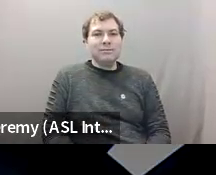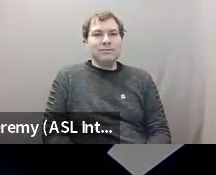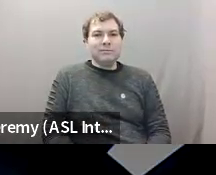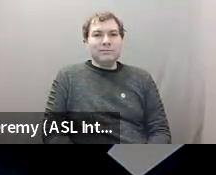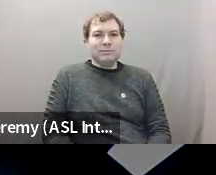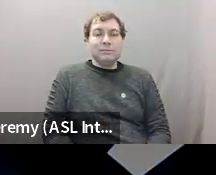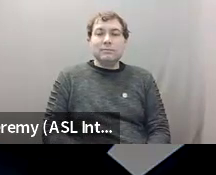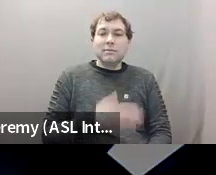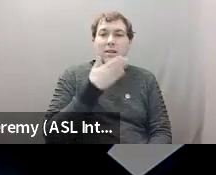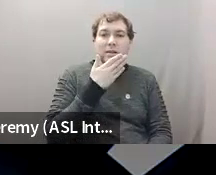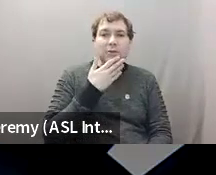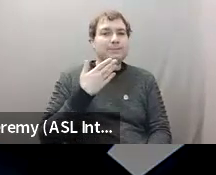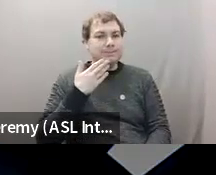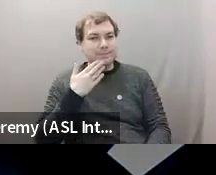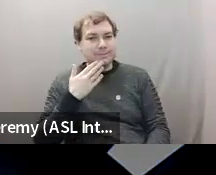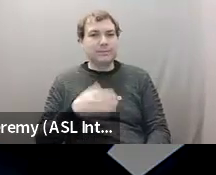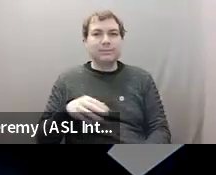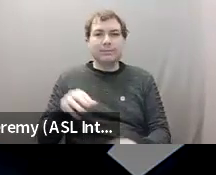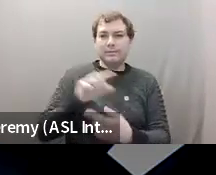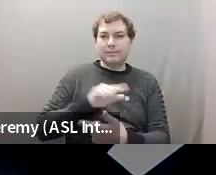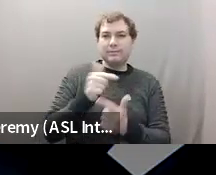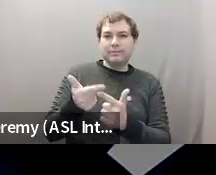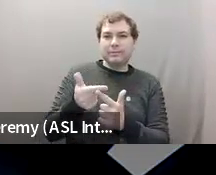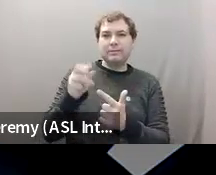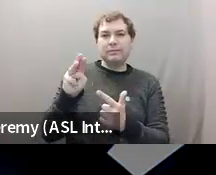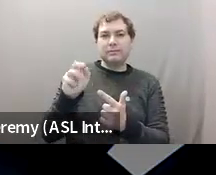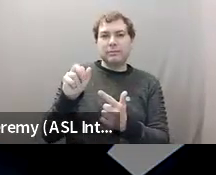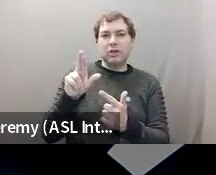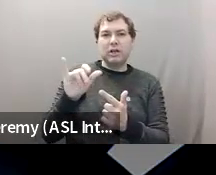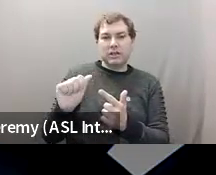Scott Birkenbuel (he, him) VP APRIL: Thank you. Lisha. Linda Pogue: Now. Scott Birkenbuel (he, him) VP APRIL: Maria has her hand up with a suggestion for Jen also.